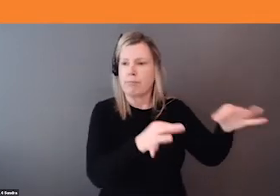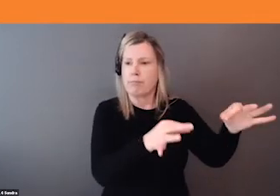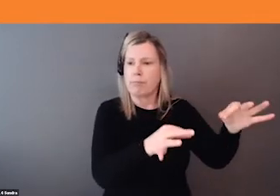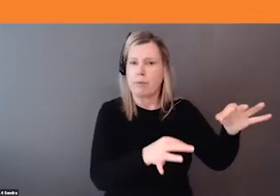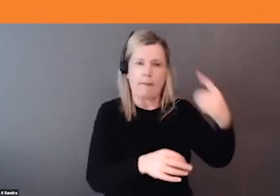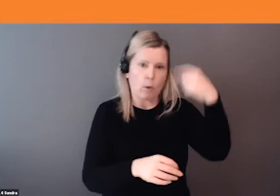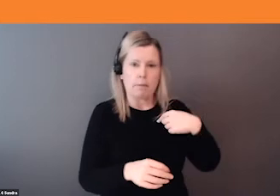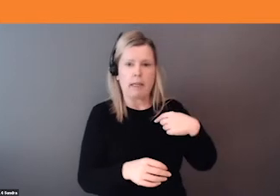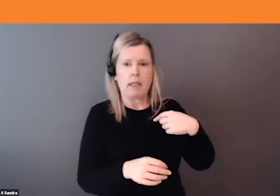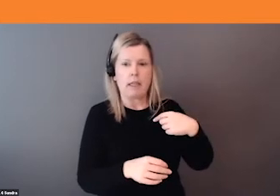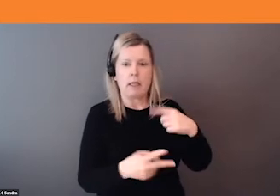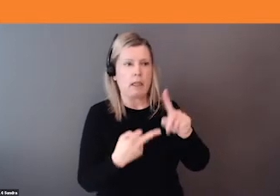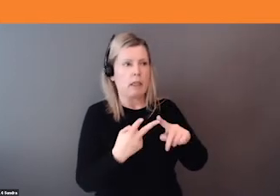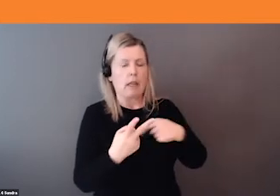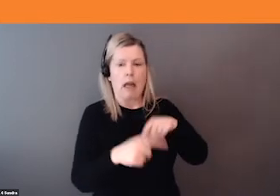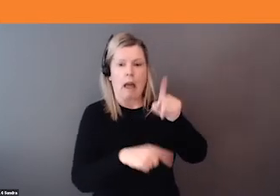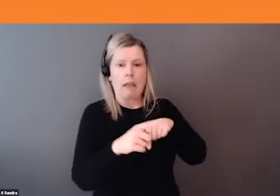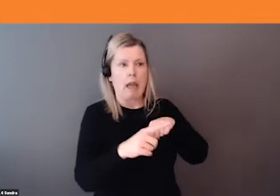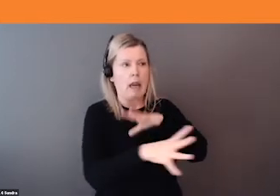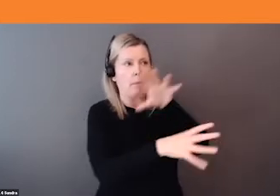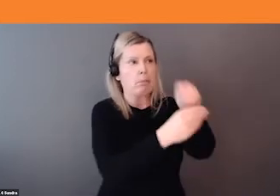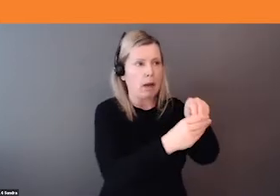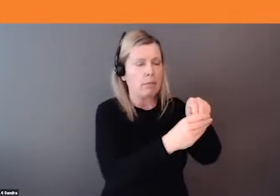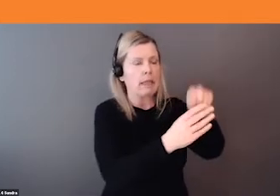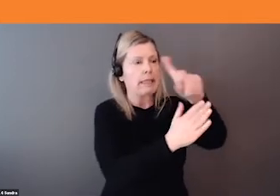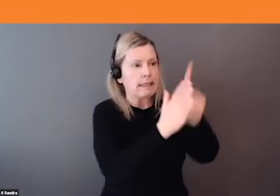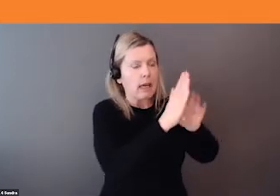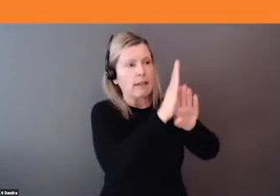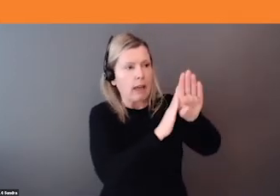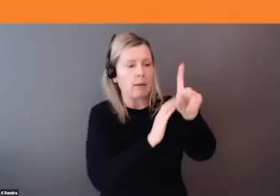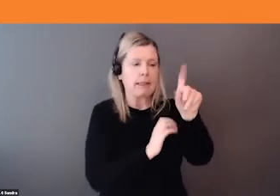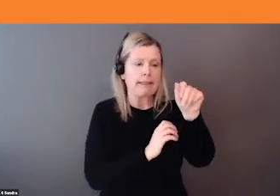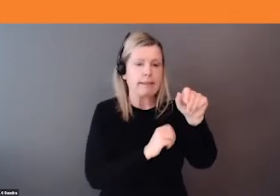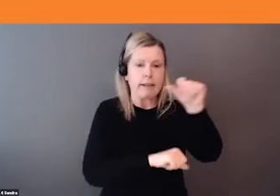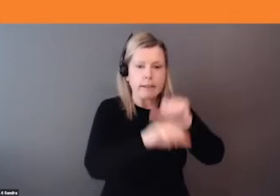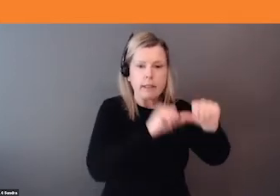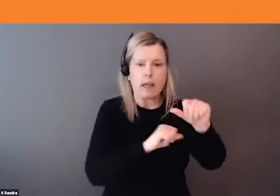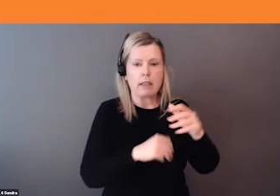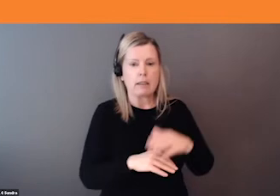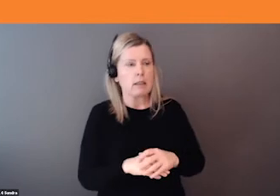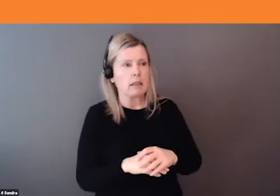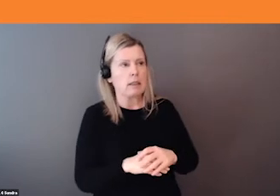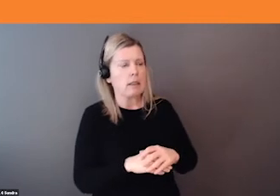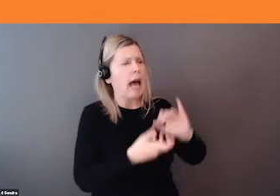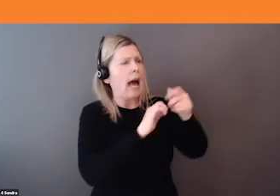barriers to participation in designing and developing data science, barriers to interpreting the outcomes of data science,